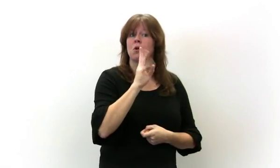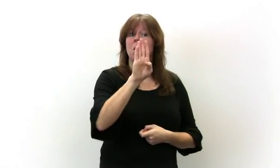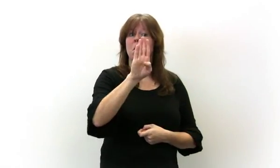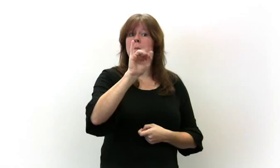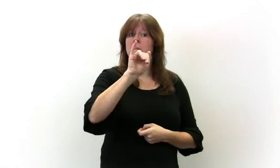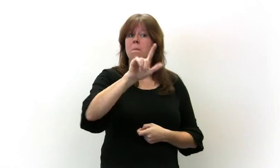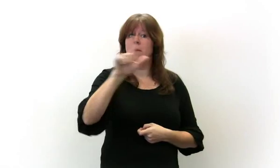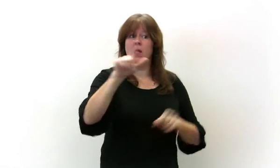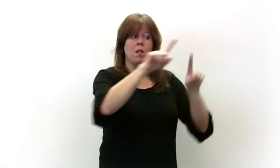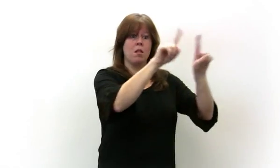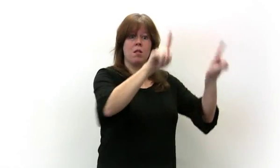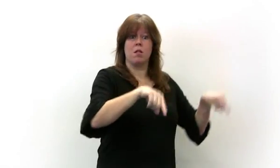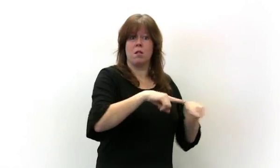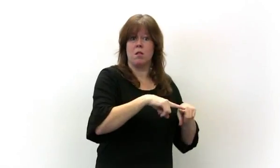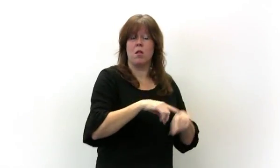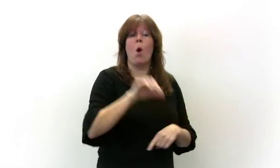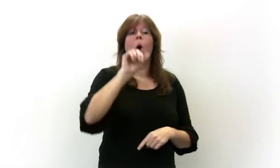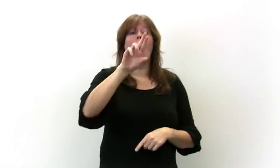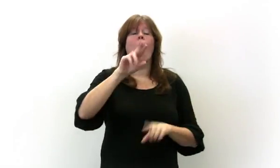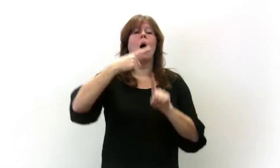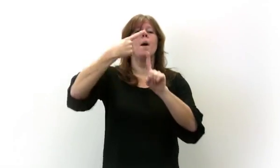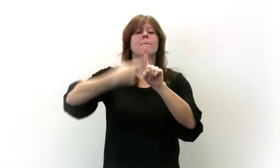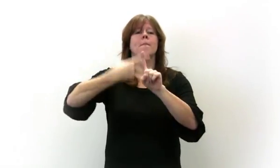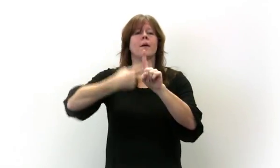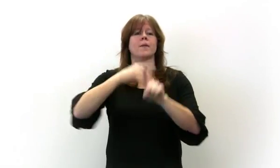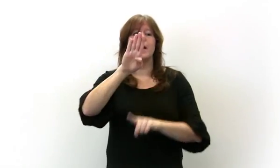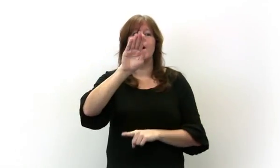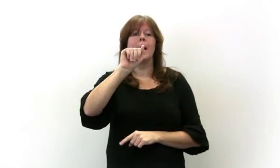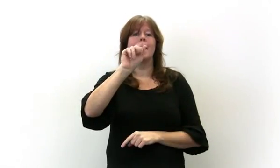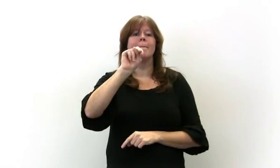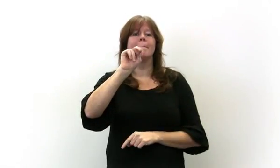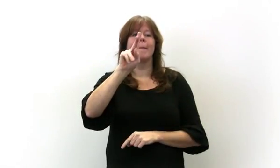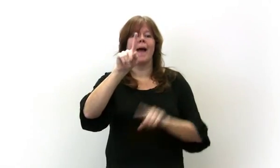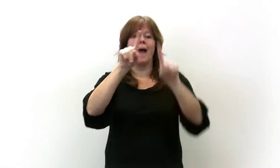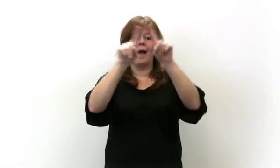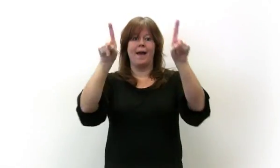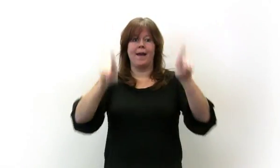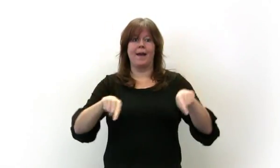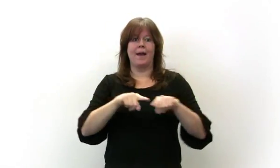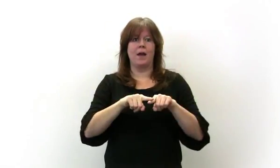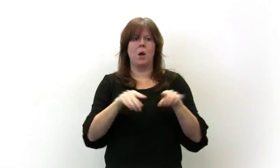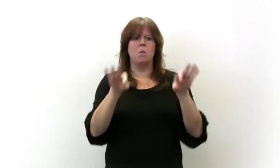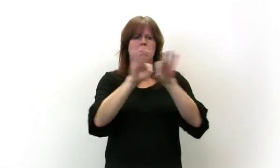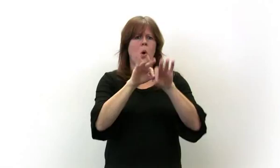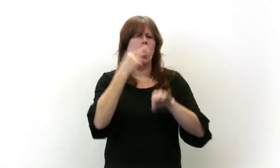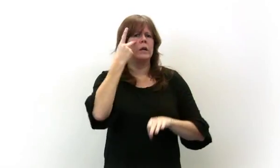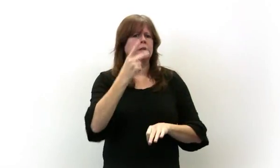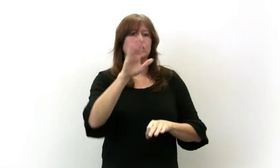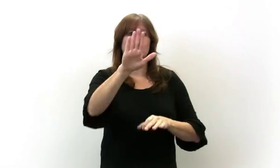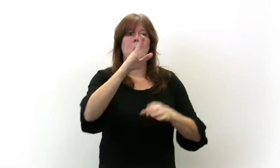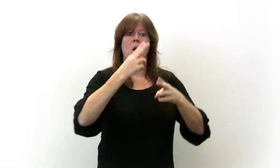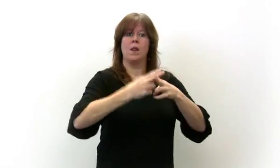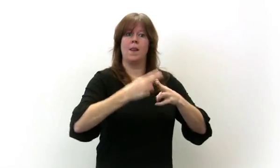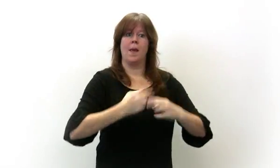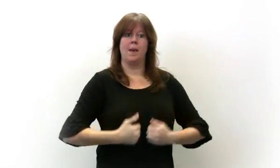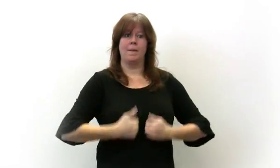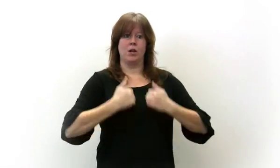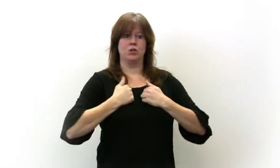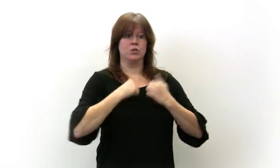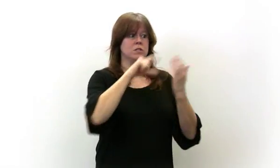or a monthly bank statement. It is important to have your